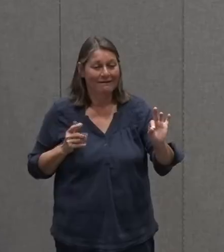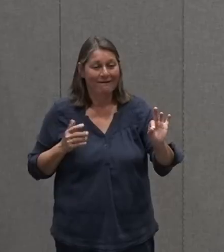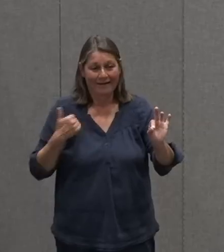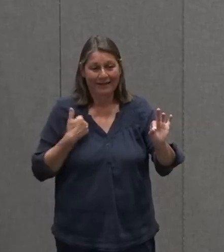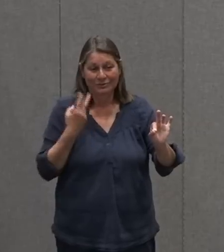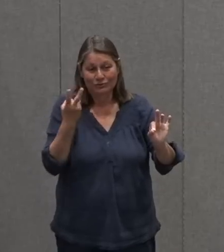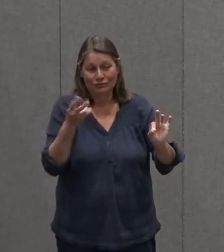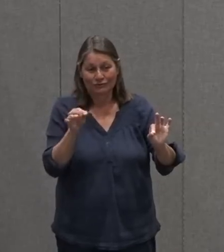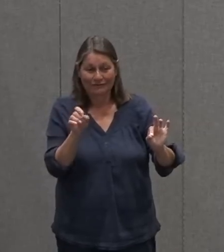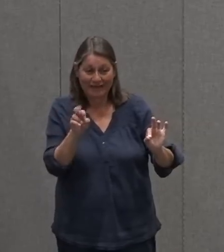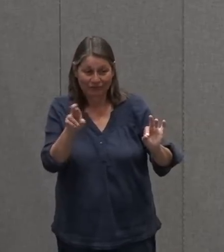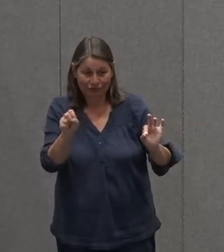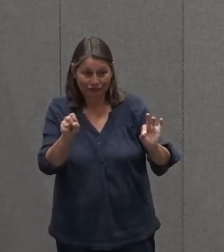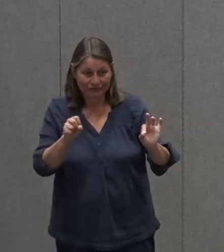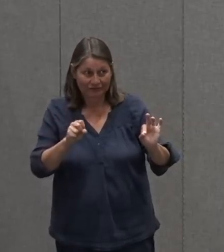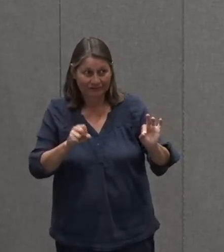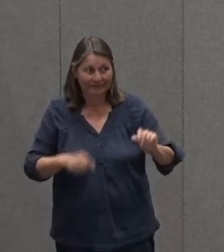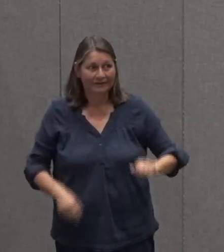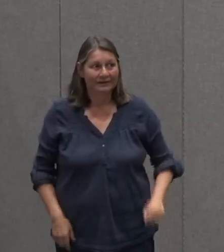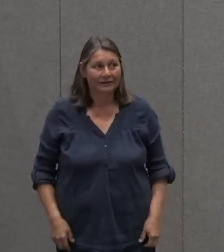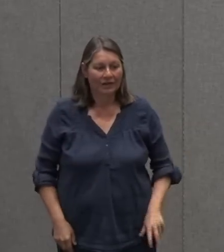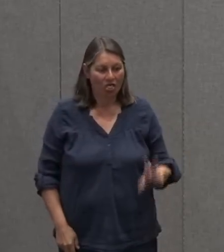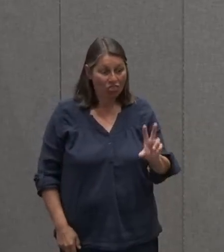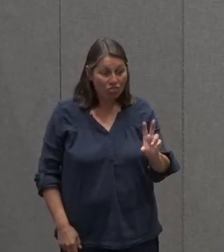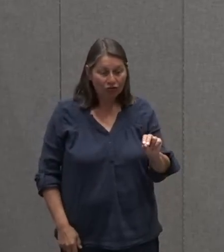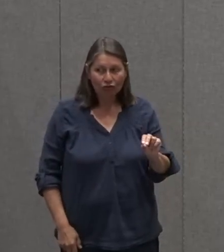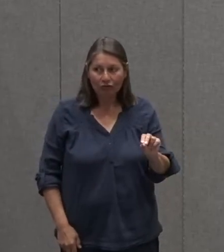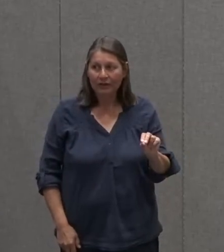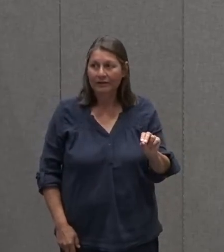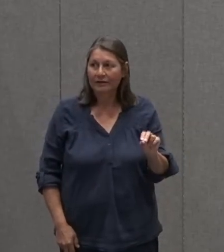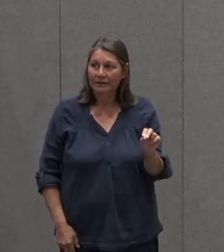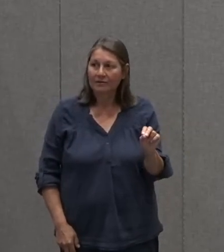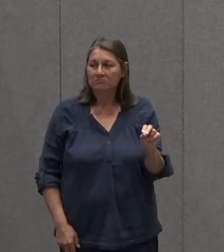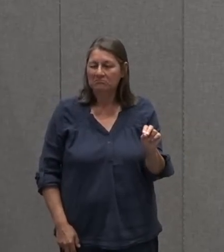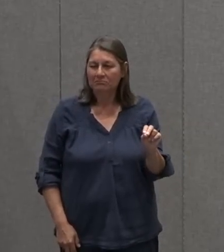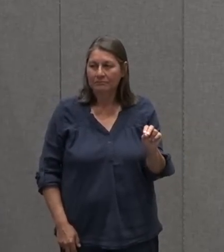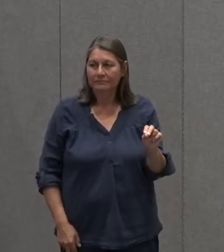Oh my look at 30 one, two, three, four, eight ways.